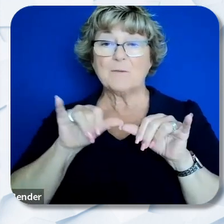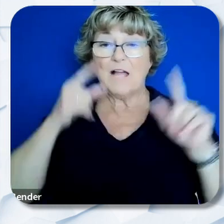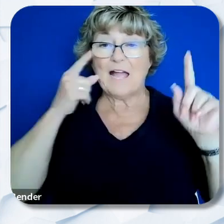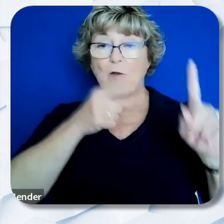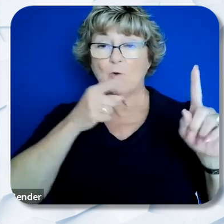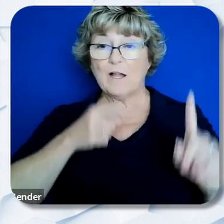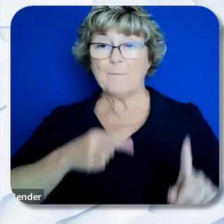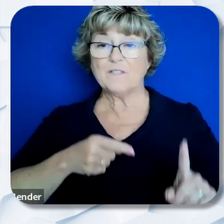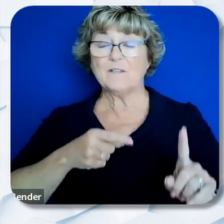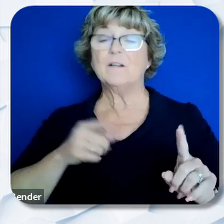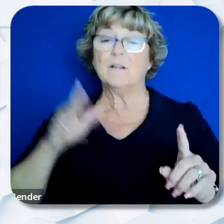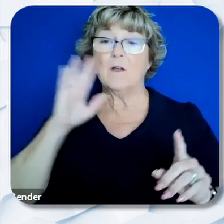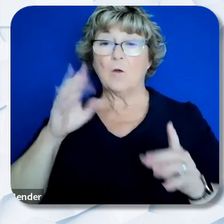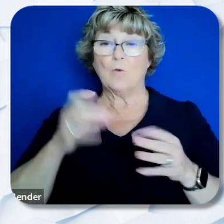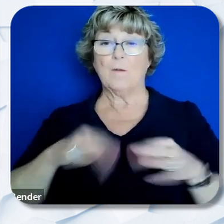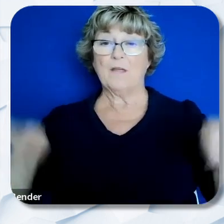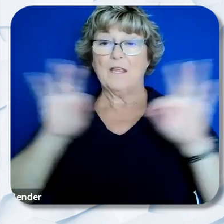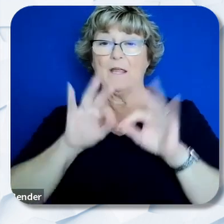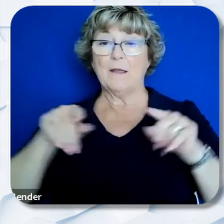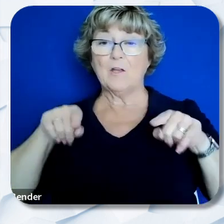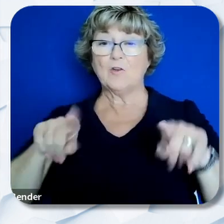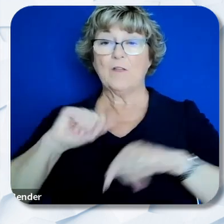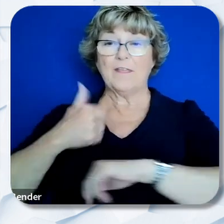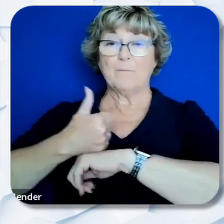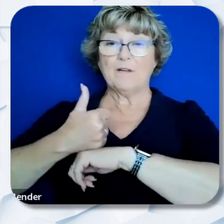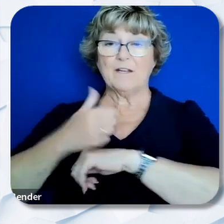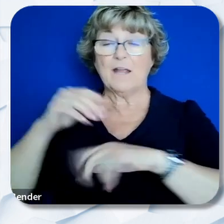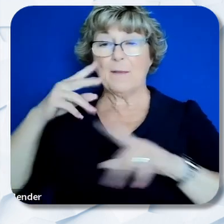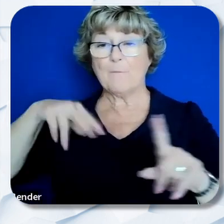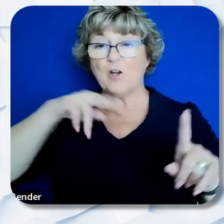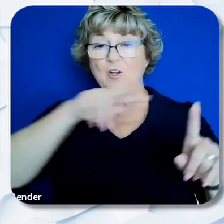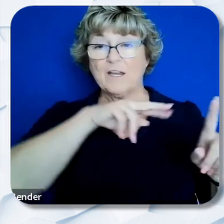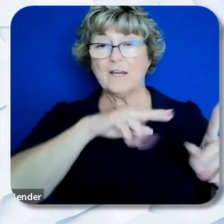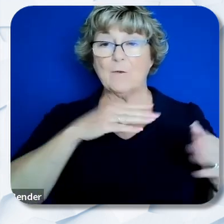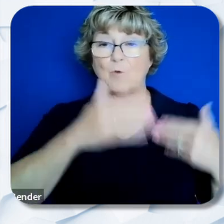measurable outcomes will be important during the implementation and monitoring process.